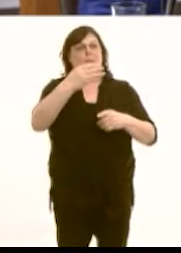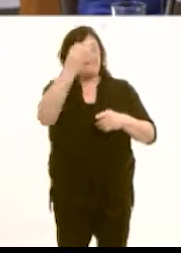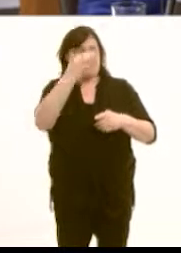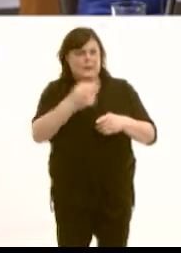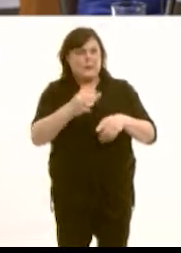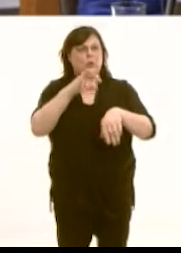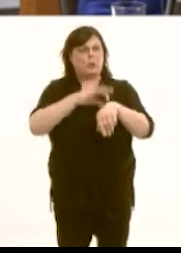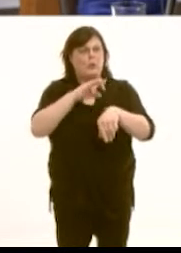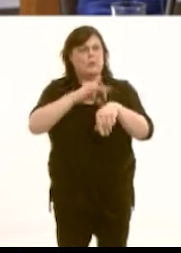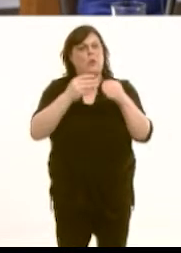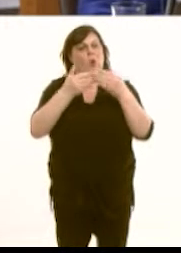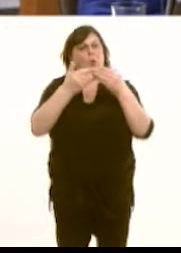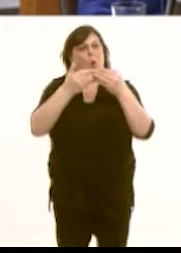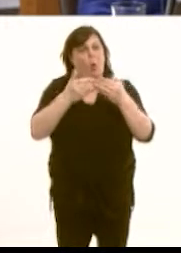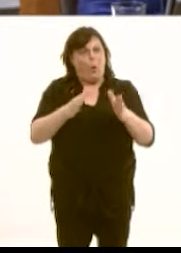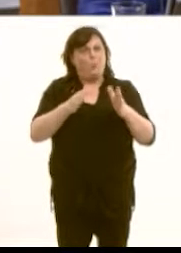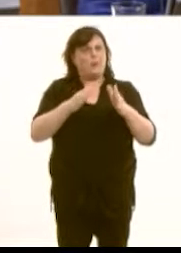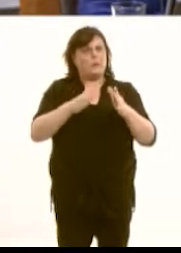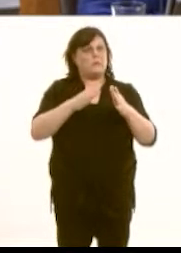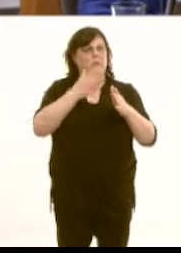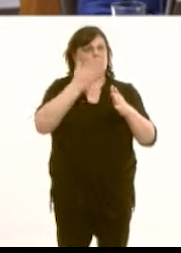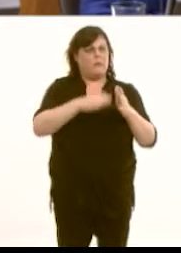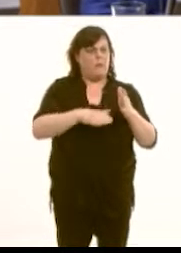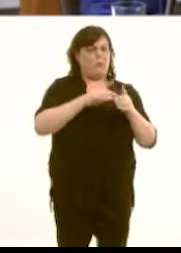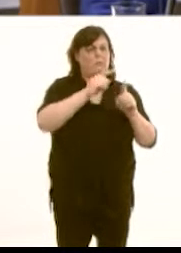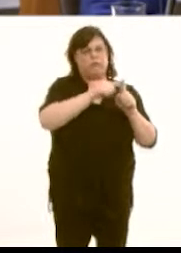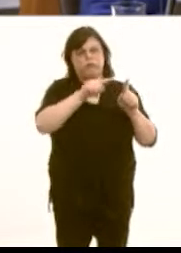6.30 p.m. every day, again up from 62 per cent in 2011, and the percentage of practices